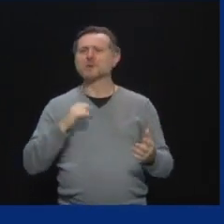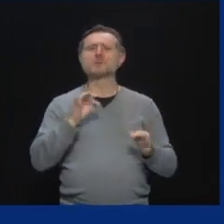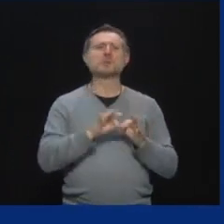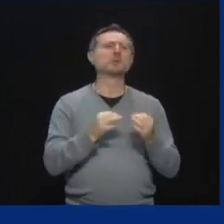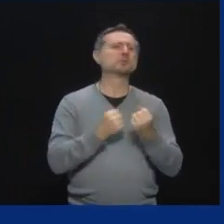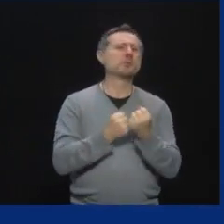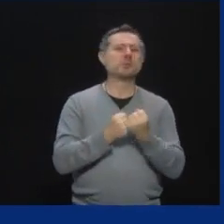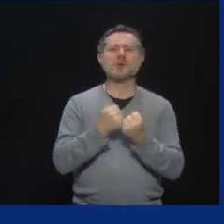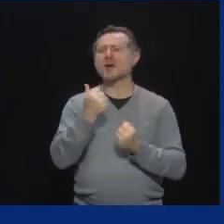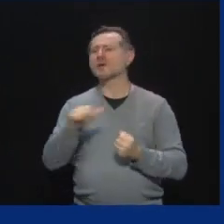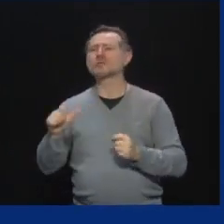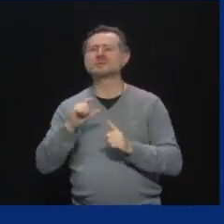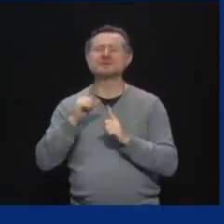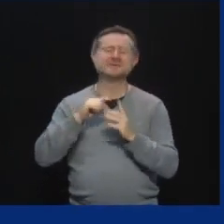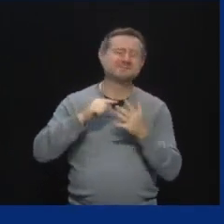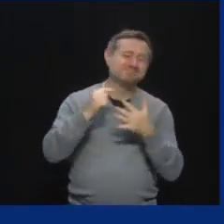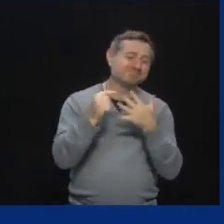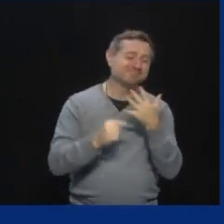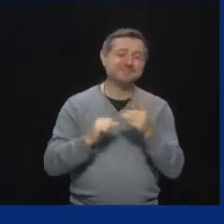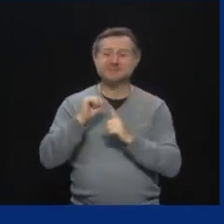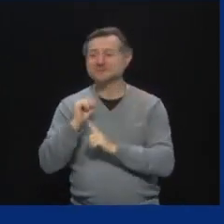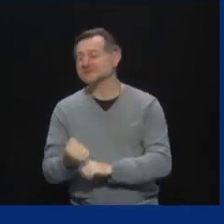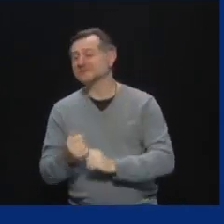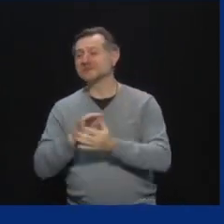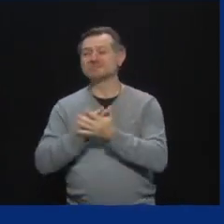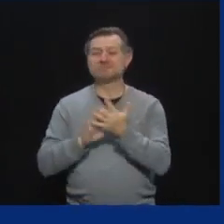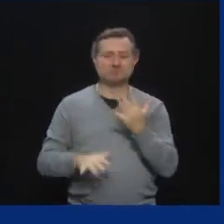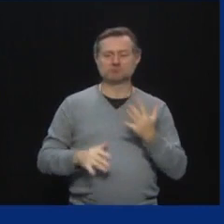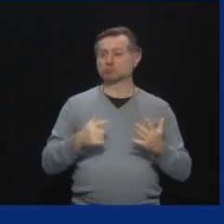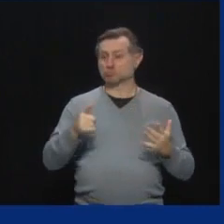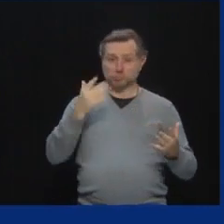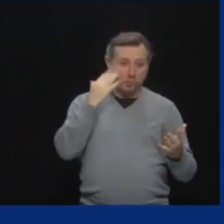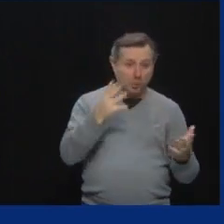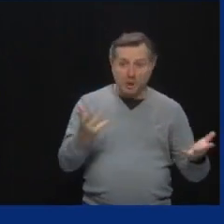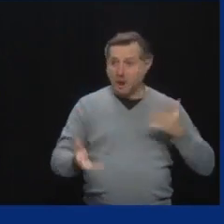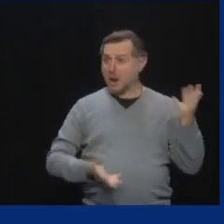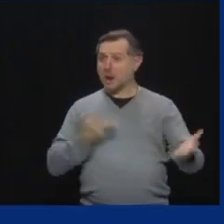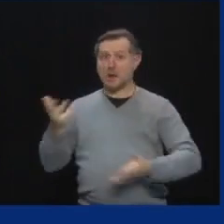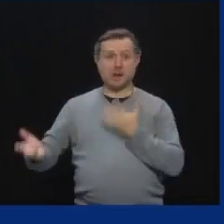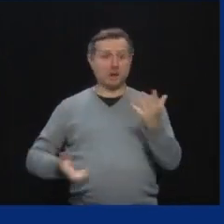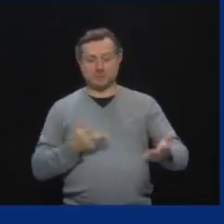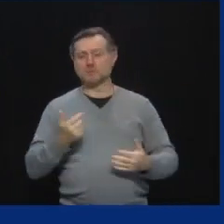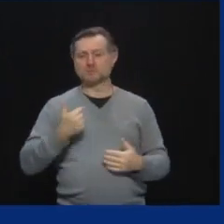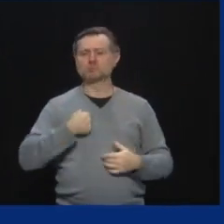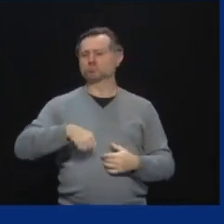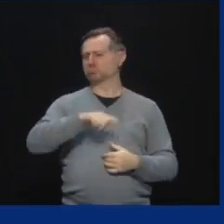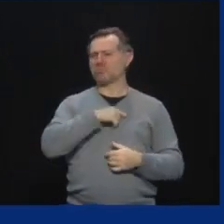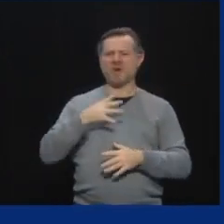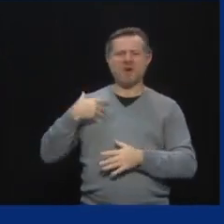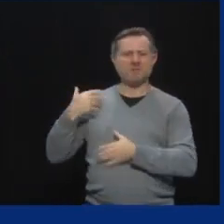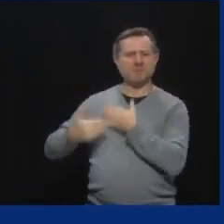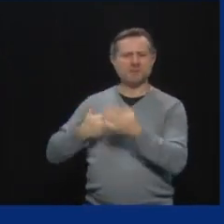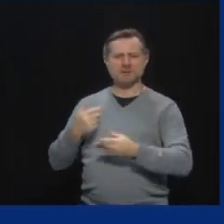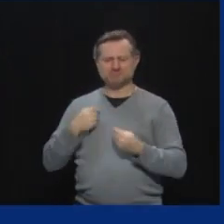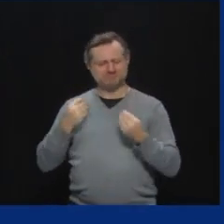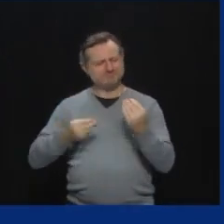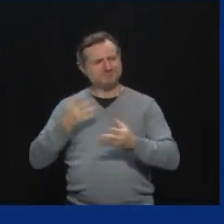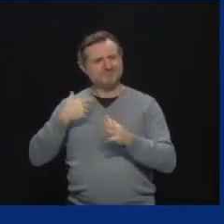that is compromised. We've come too far. My friends, we've come too far. We cannot slide backwards. We're getting through this, we're getting through it